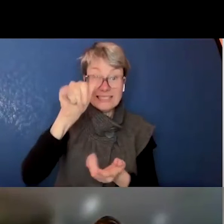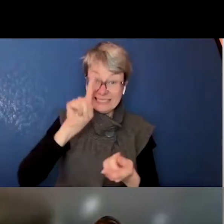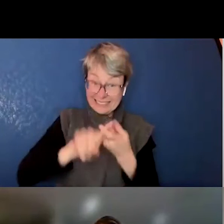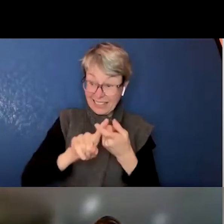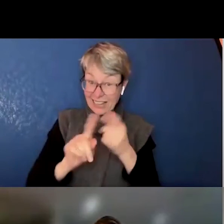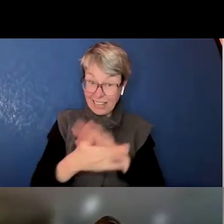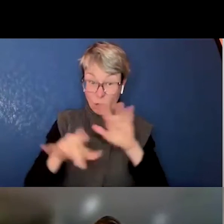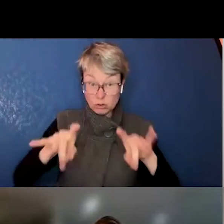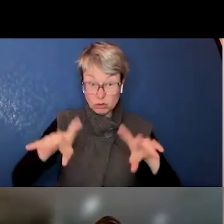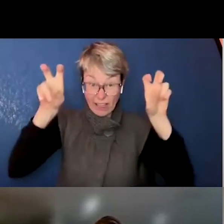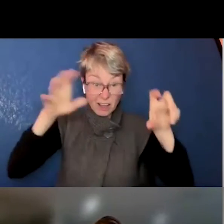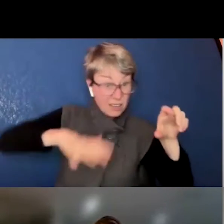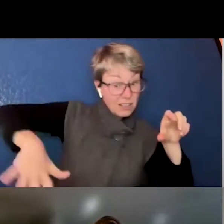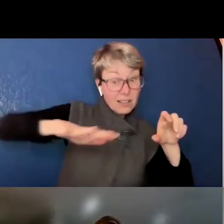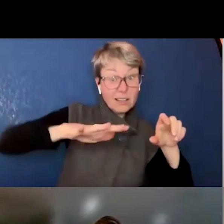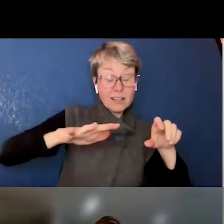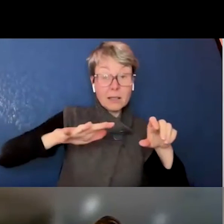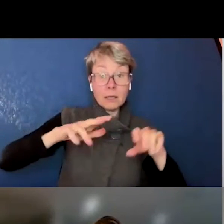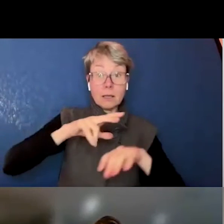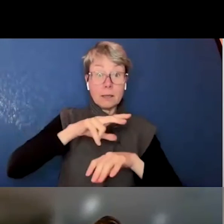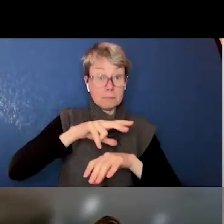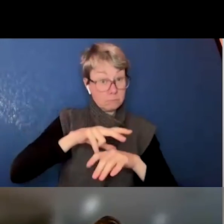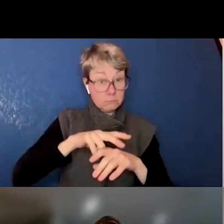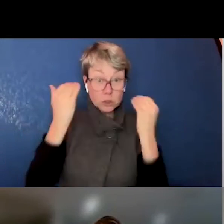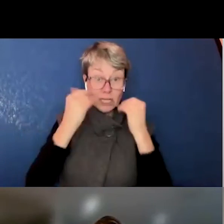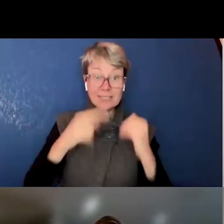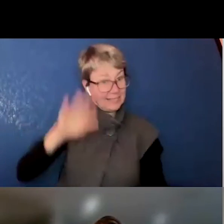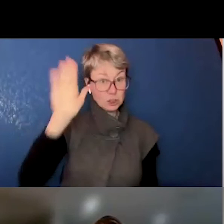that a child is not taken out of the country so those are pretty high Stak situations I don't